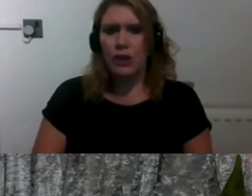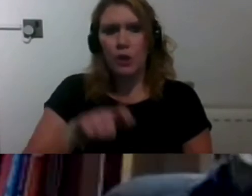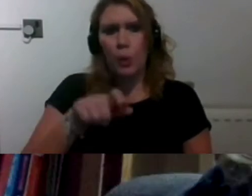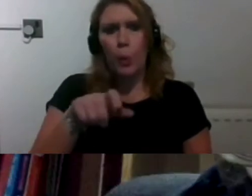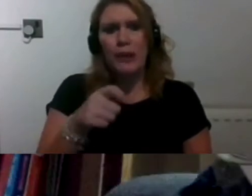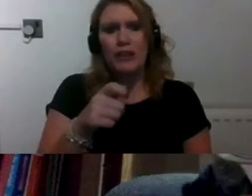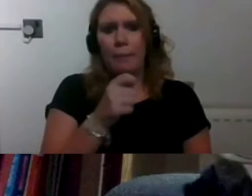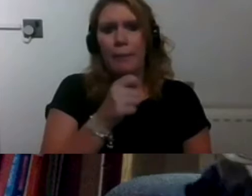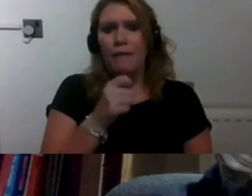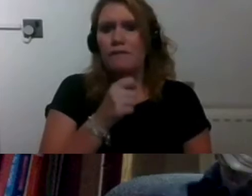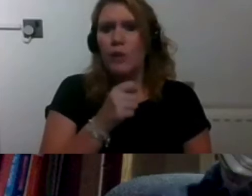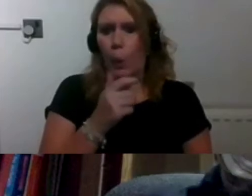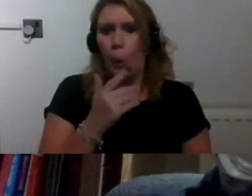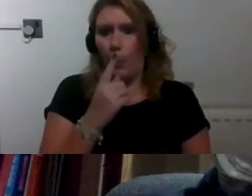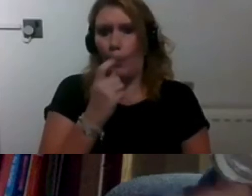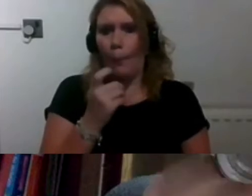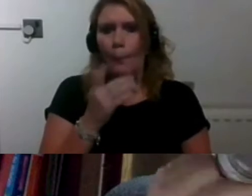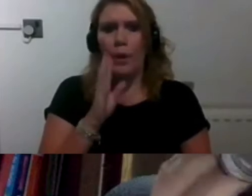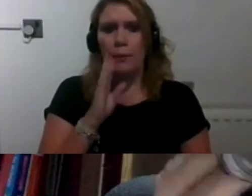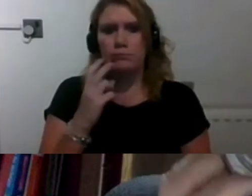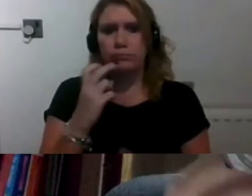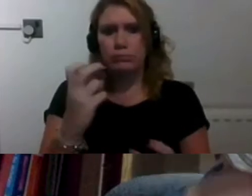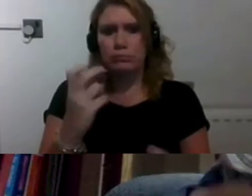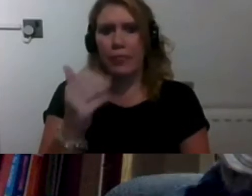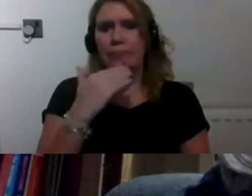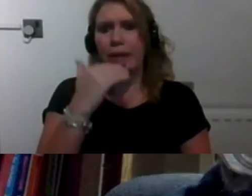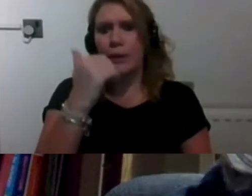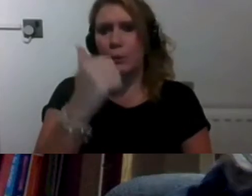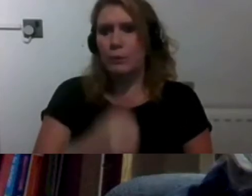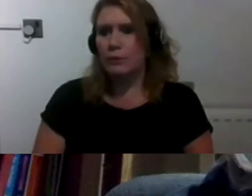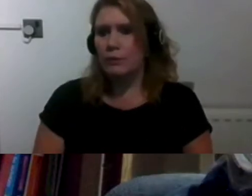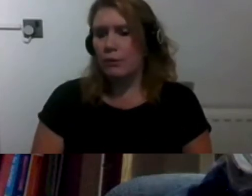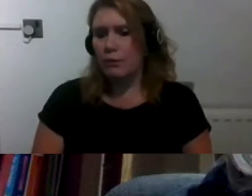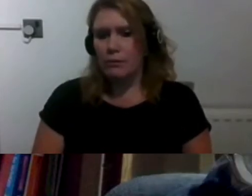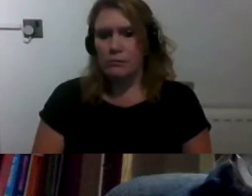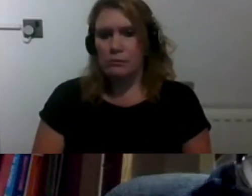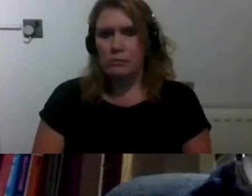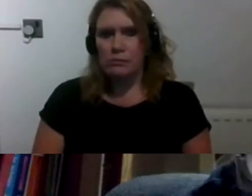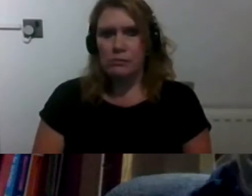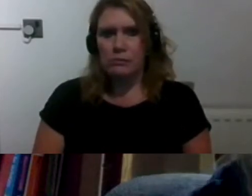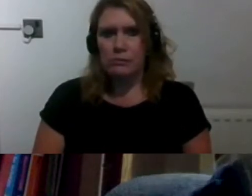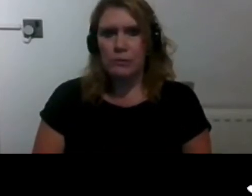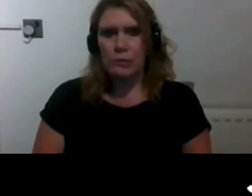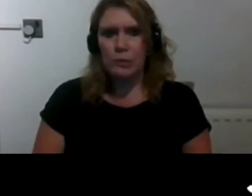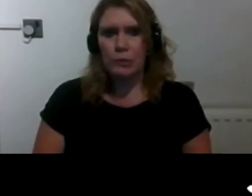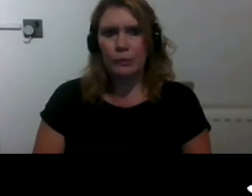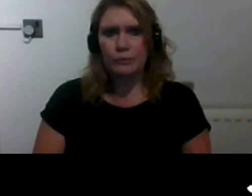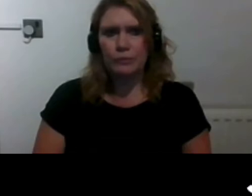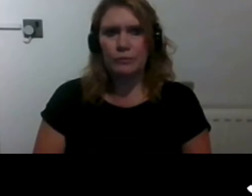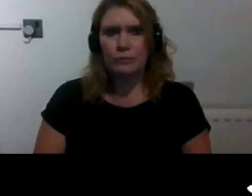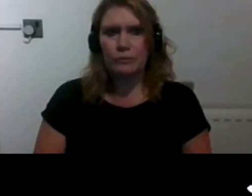Yeah can you hear me?